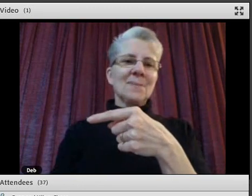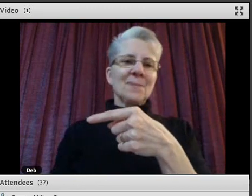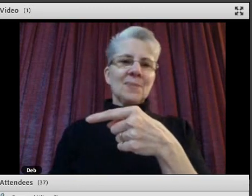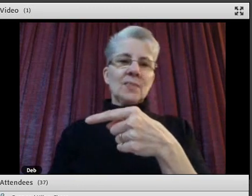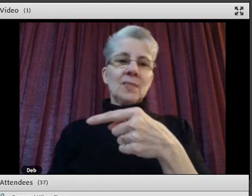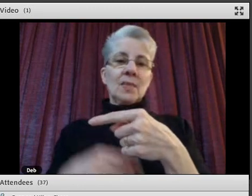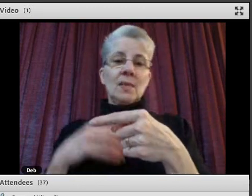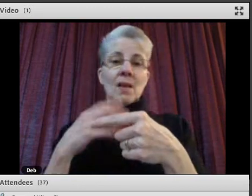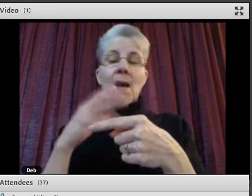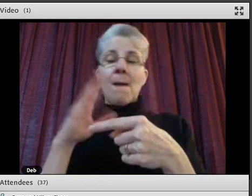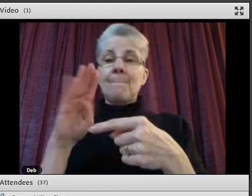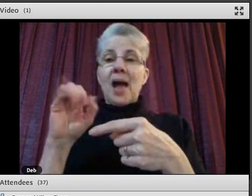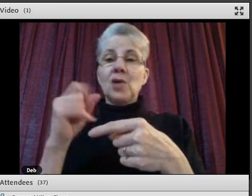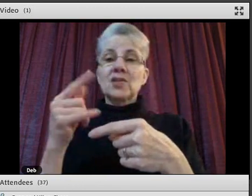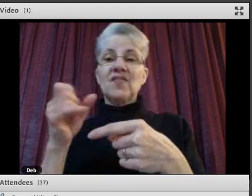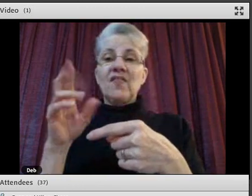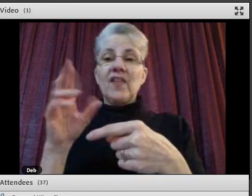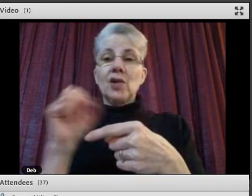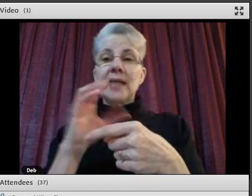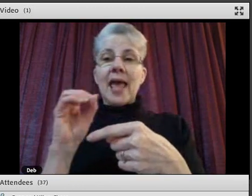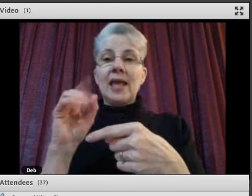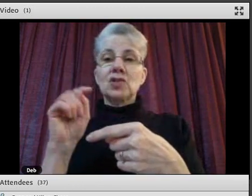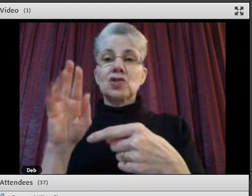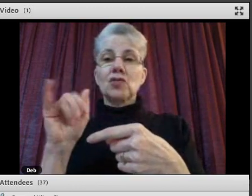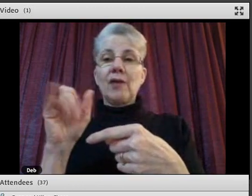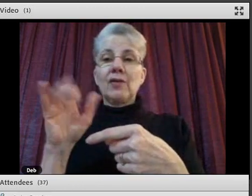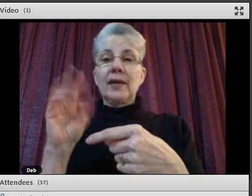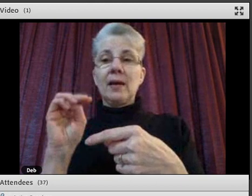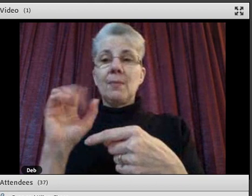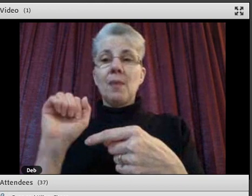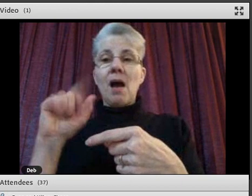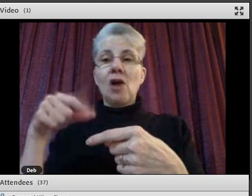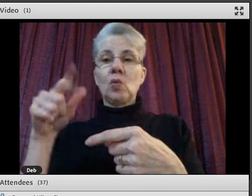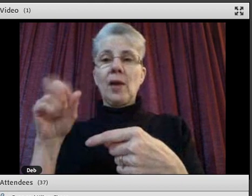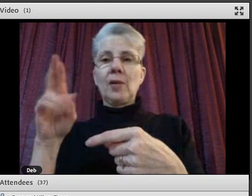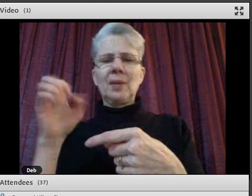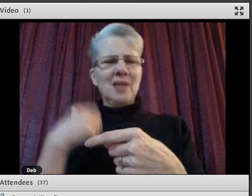Biospheres and terrarium aquariums -- I remember doing these when I was a kid.